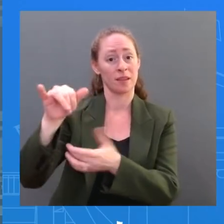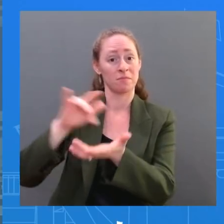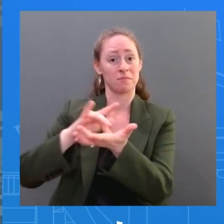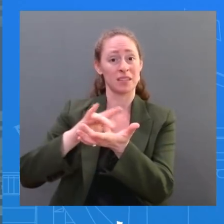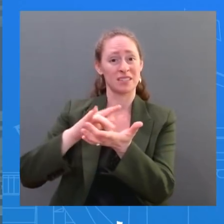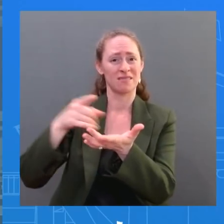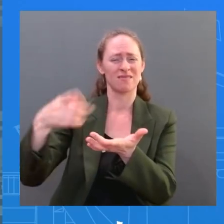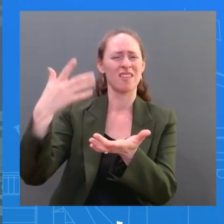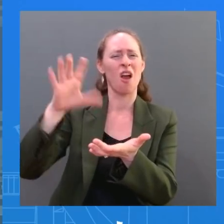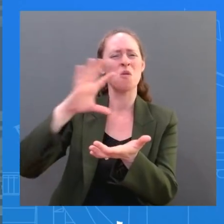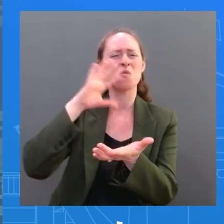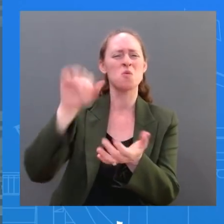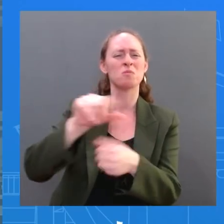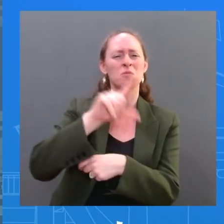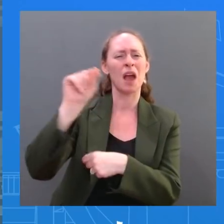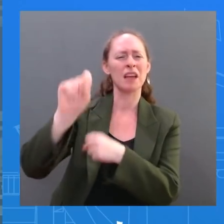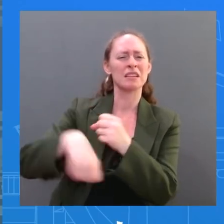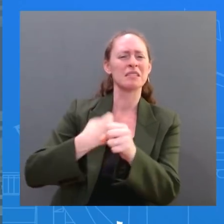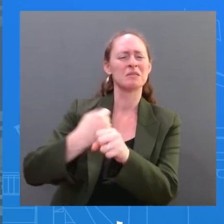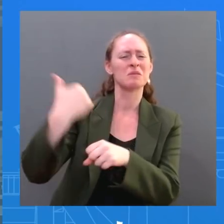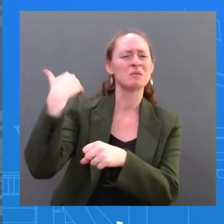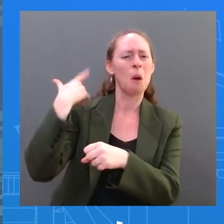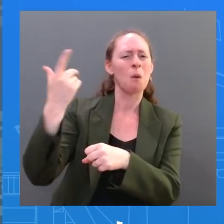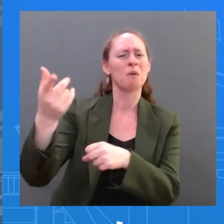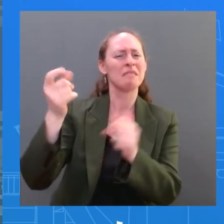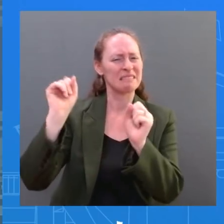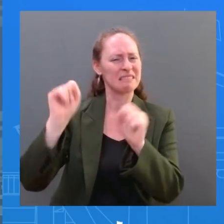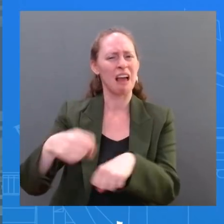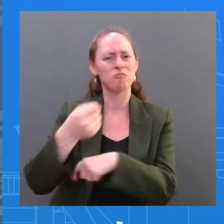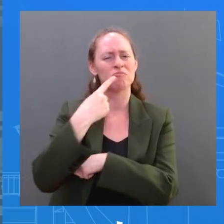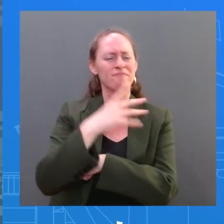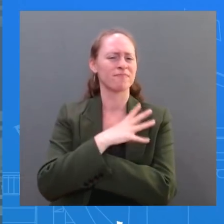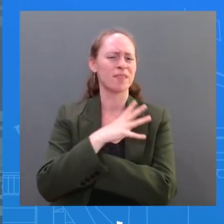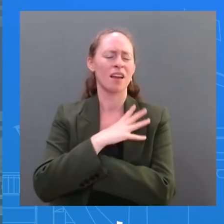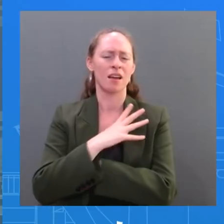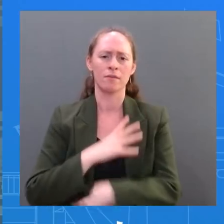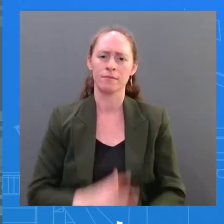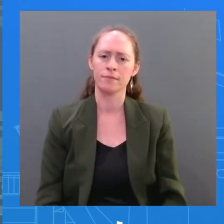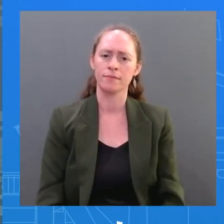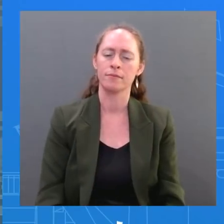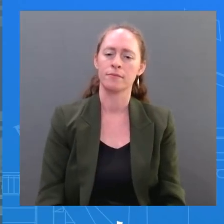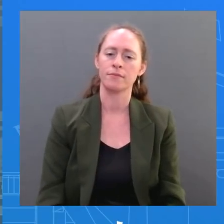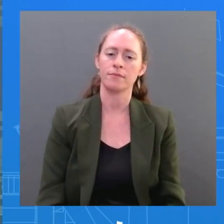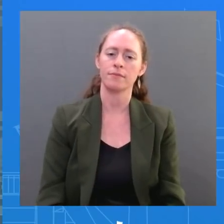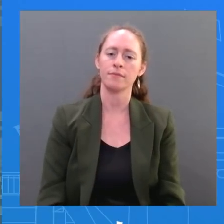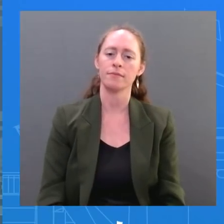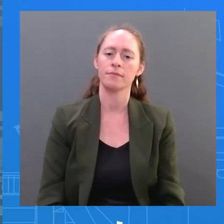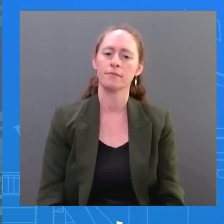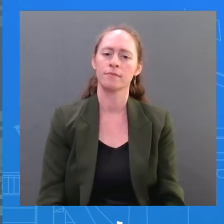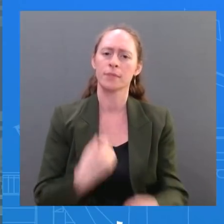And at the same time, what we've asked for is, you know, continued vigilance and an ongoing process